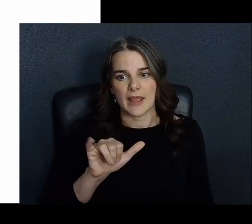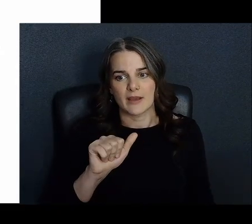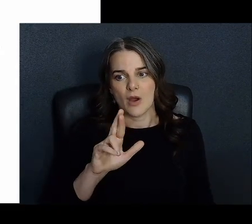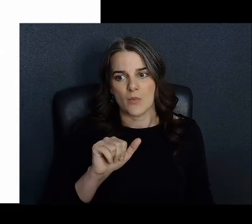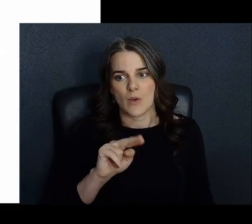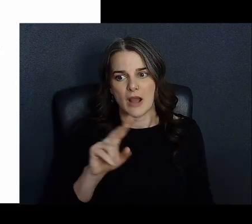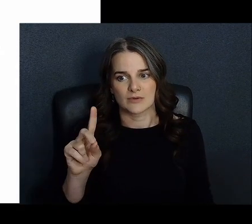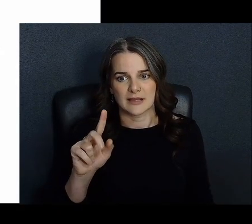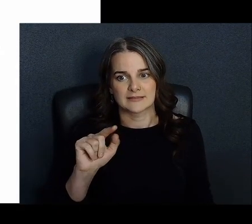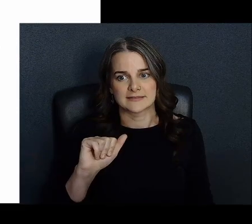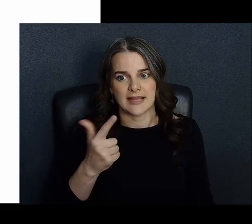trained for my new guide dog.